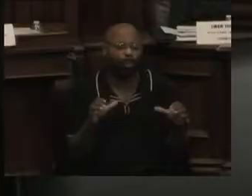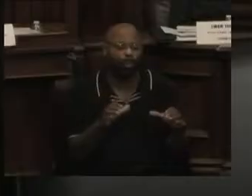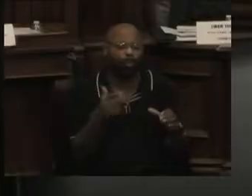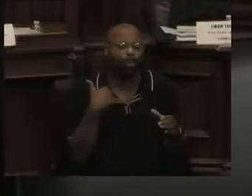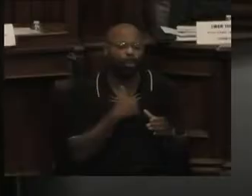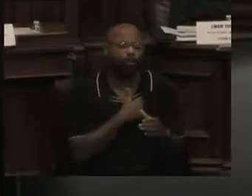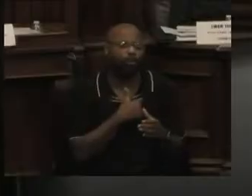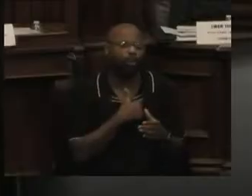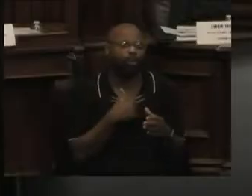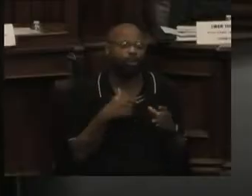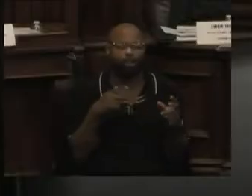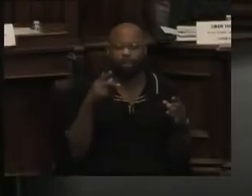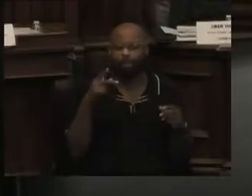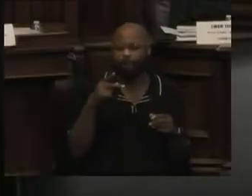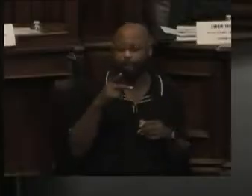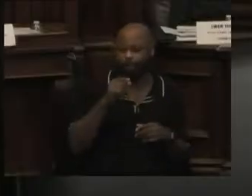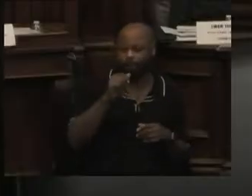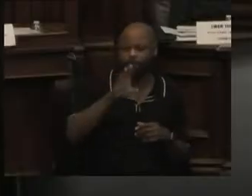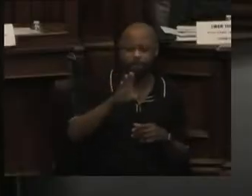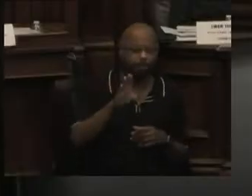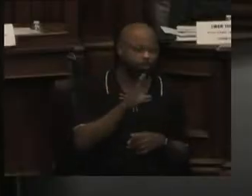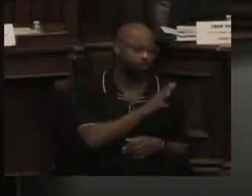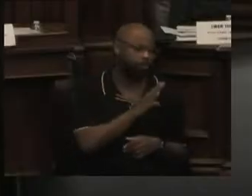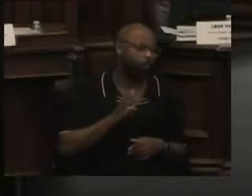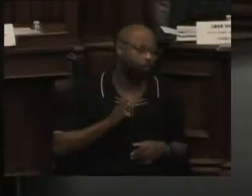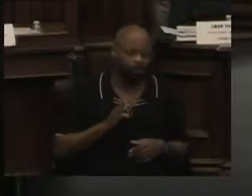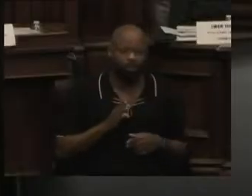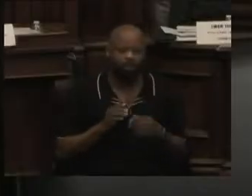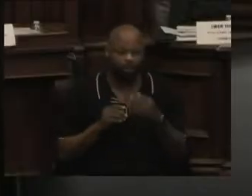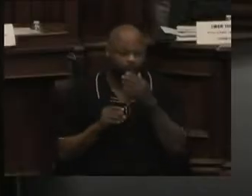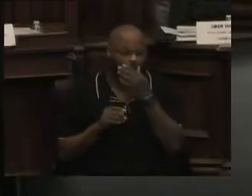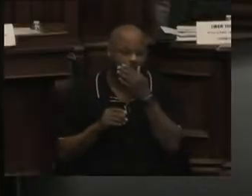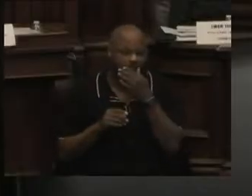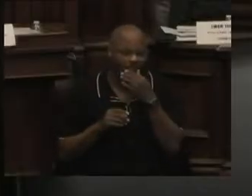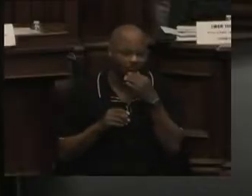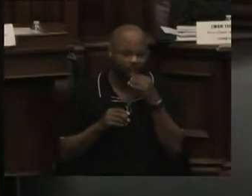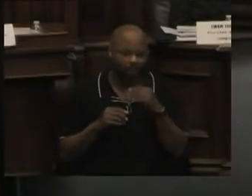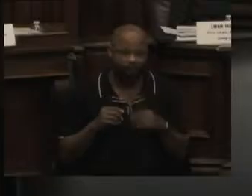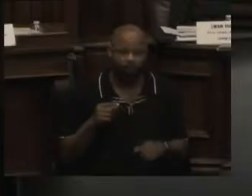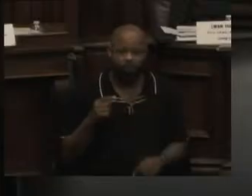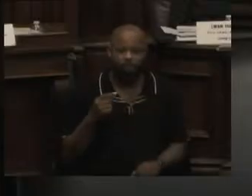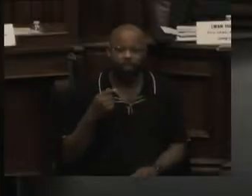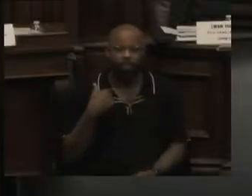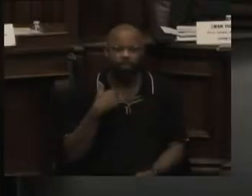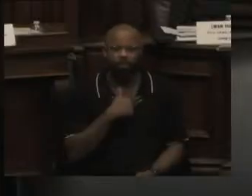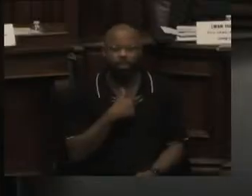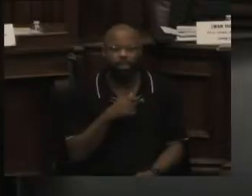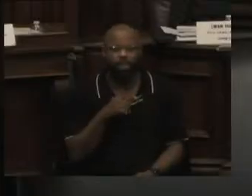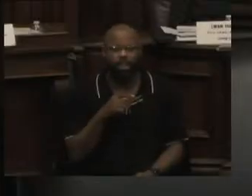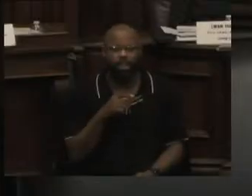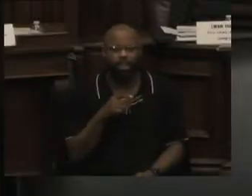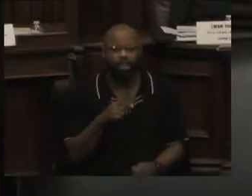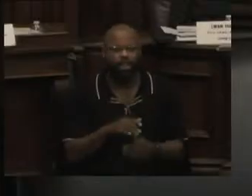to do better than what they're doing because we are the Police